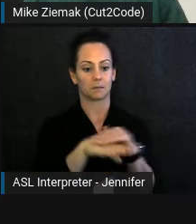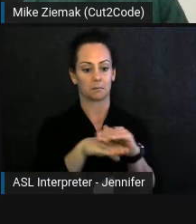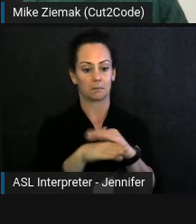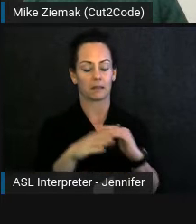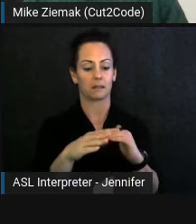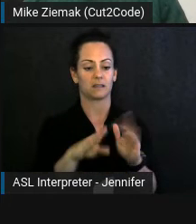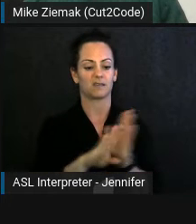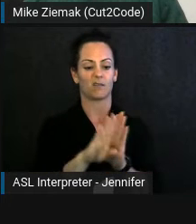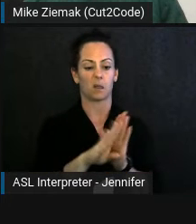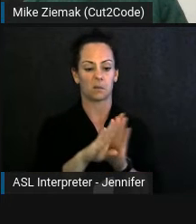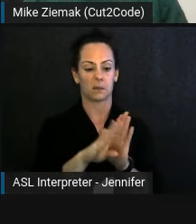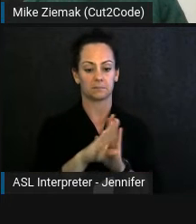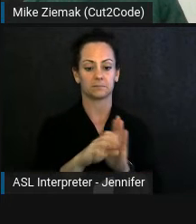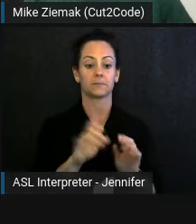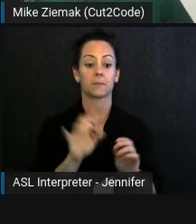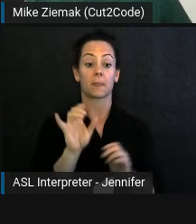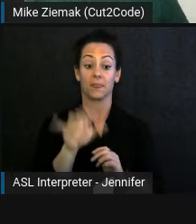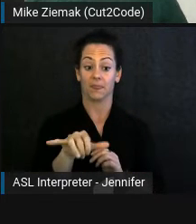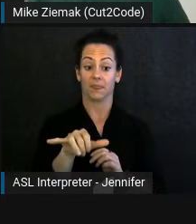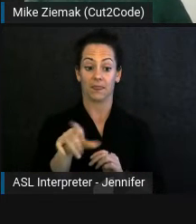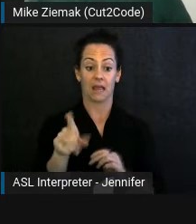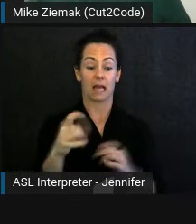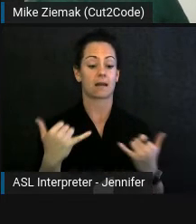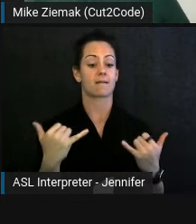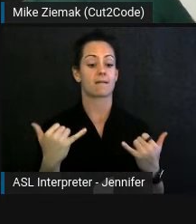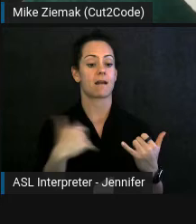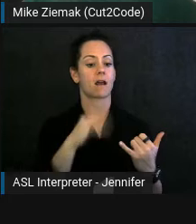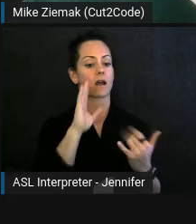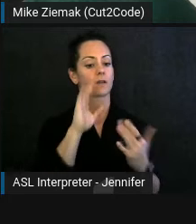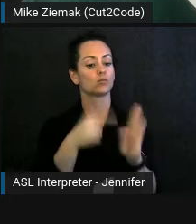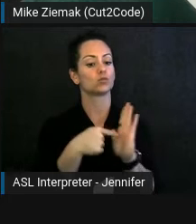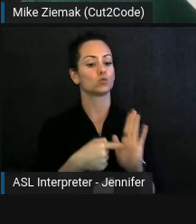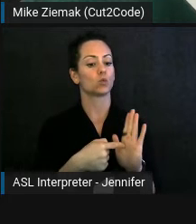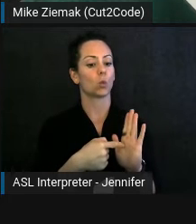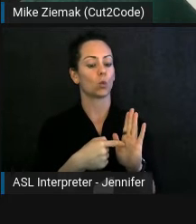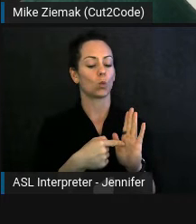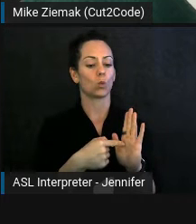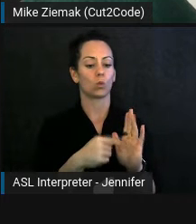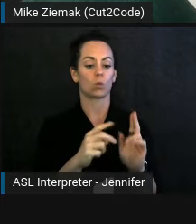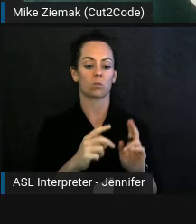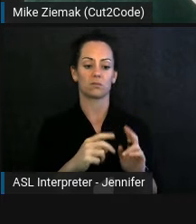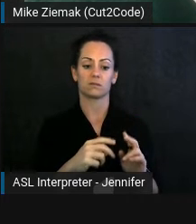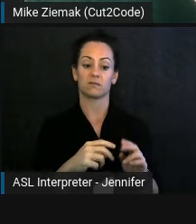In this section, I'm going to show you a couple of truly evident accessibility errors.